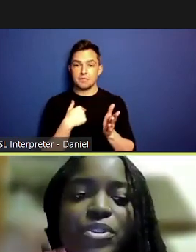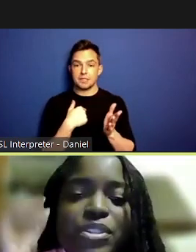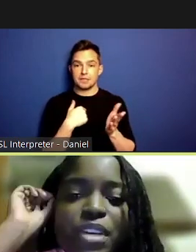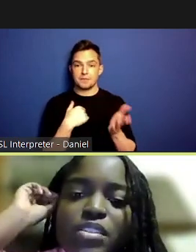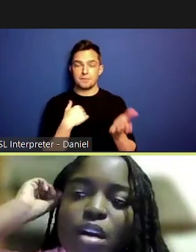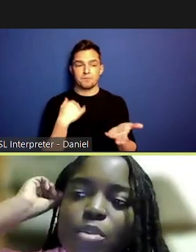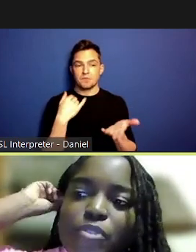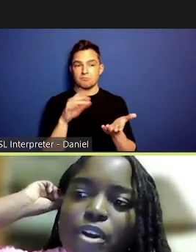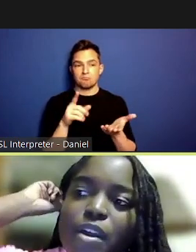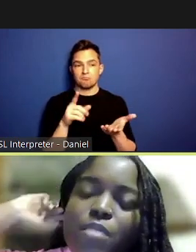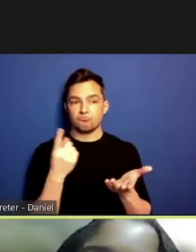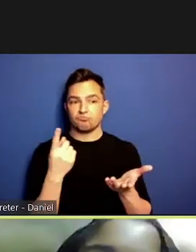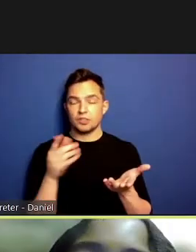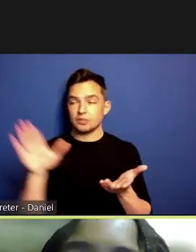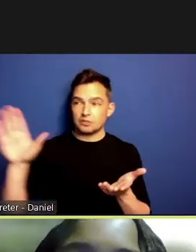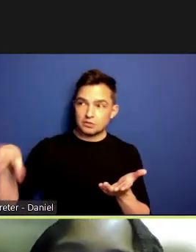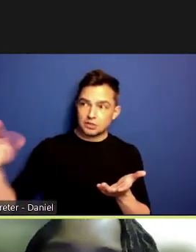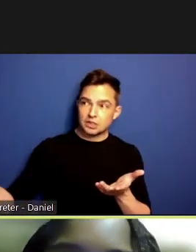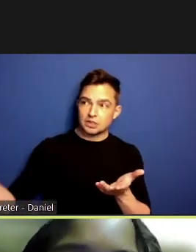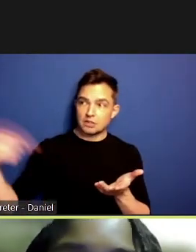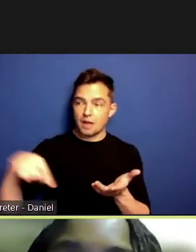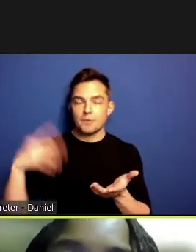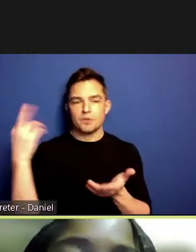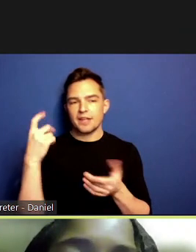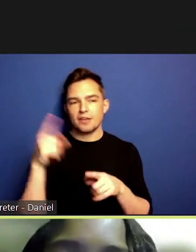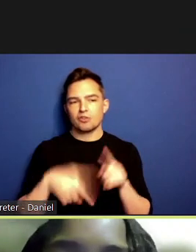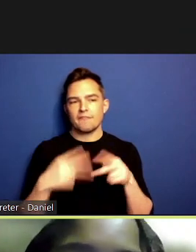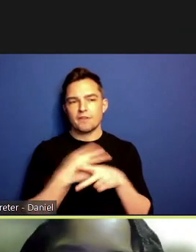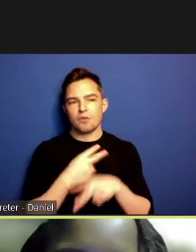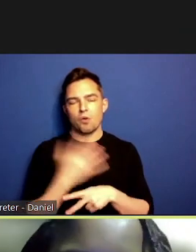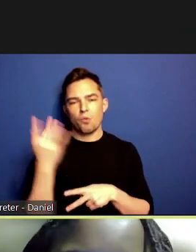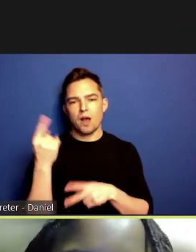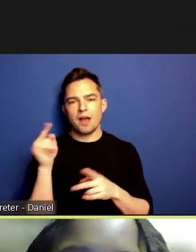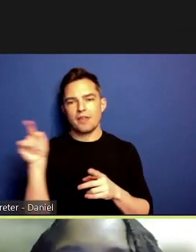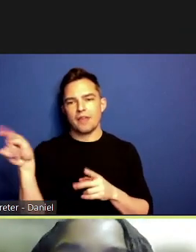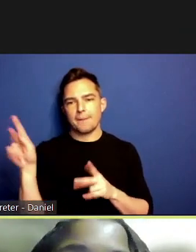to me to come over because they couldn't figure out why so-and-so is in that program. If I